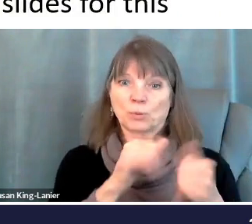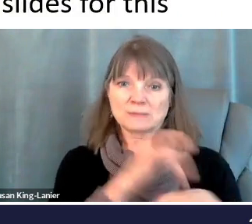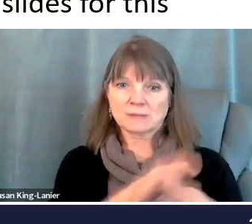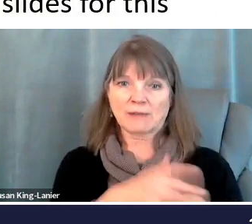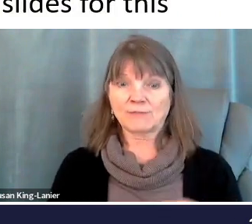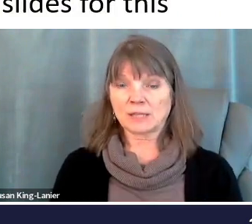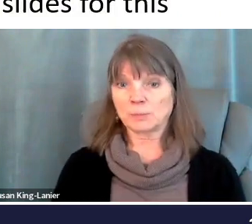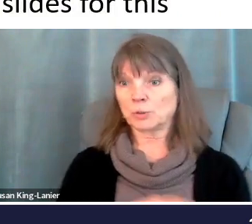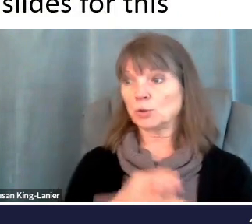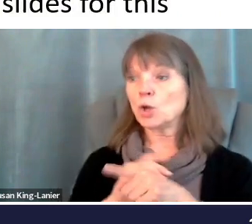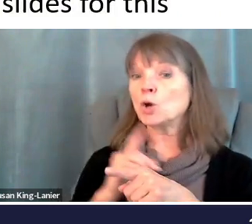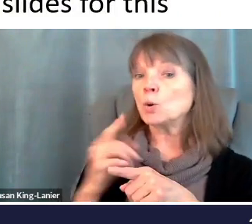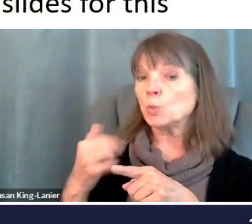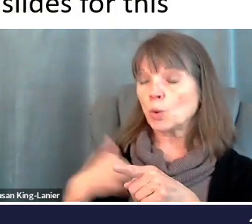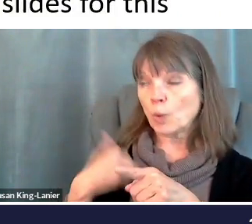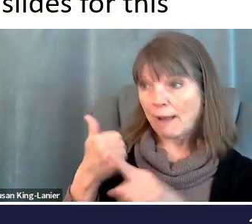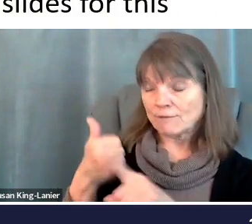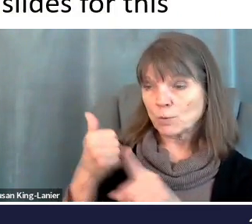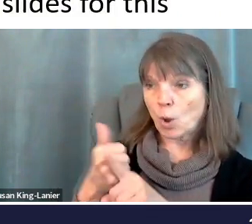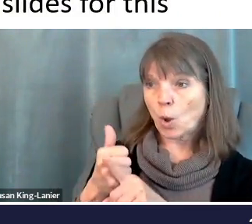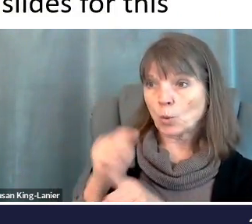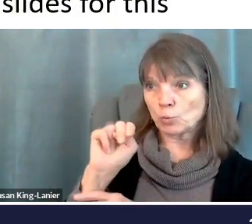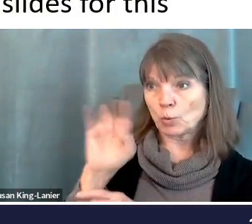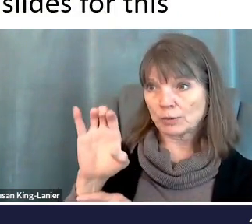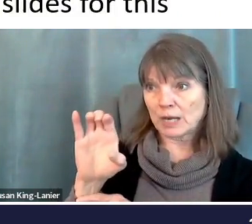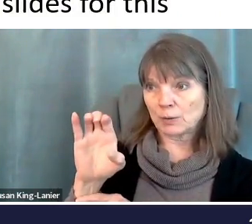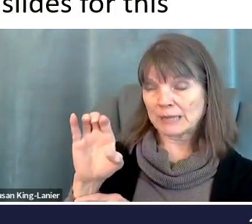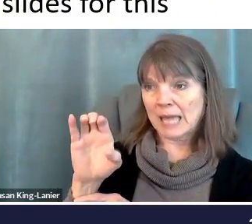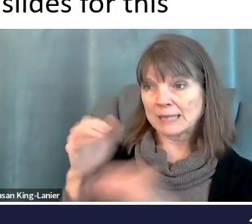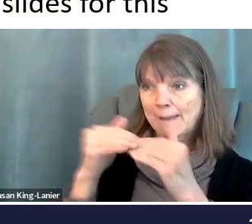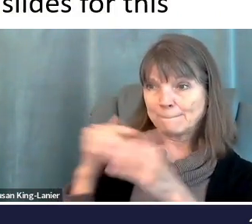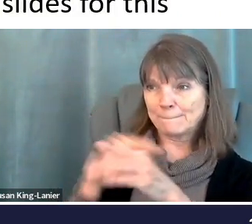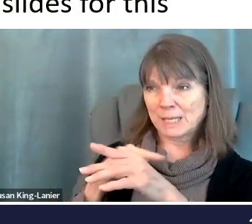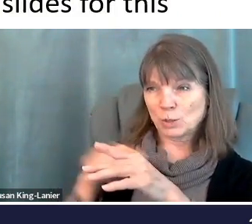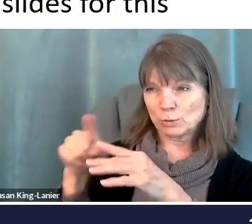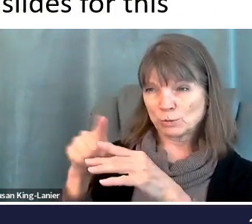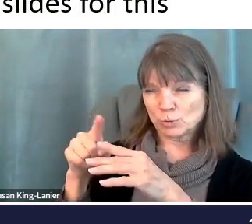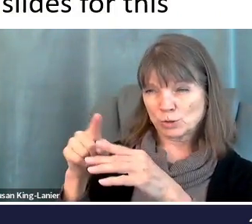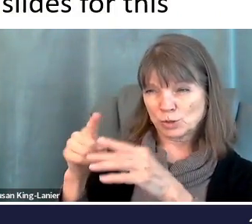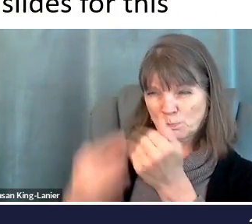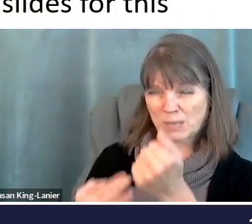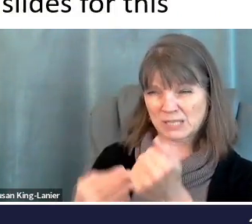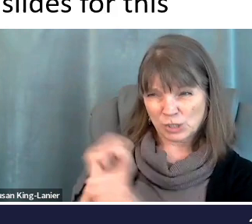And do you have North Carolina certified peer support specialist working? We do.